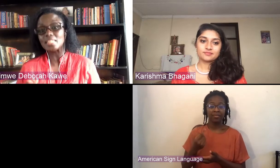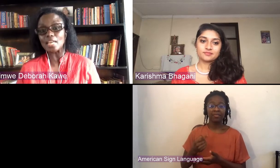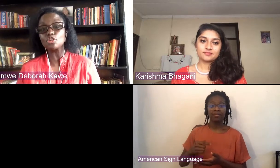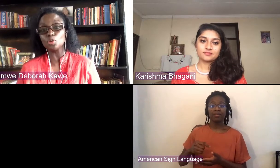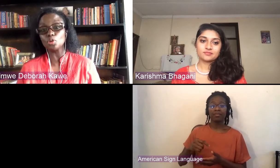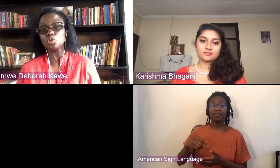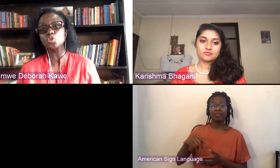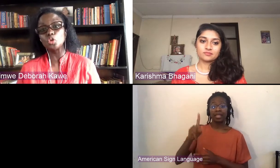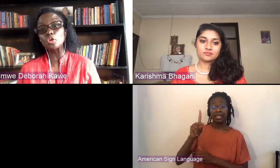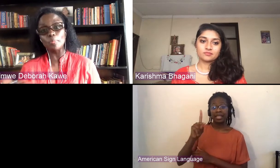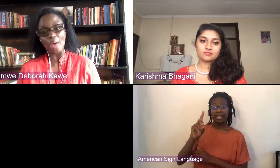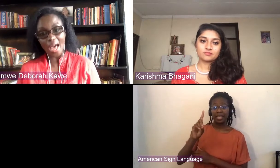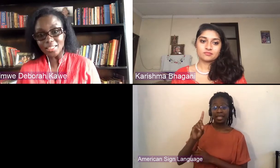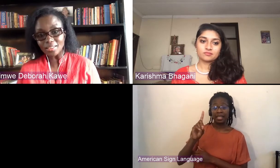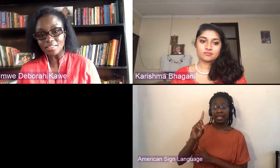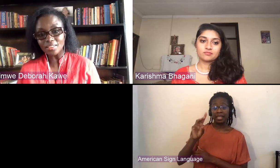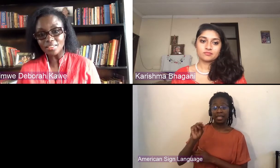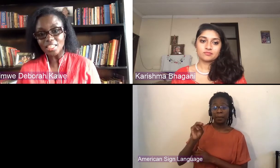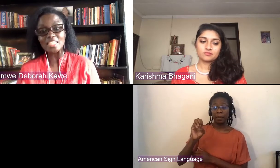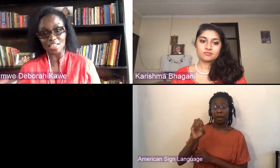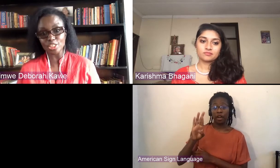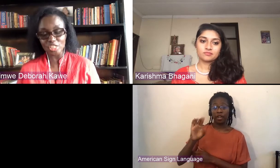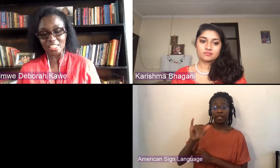tend to not to look bad internationally.